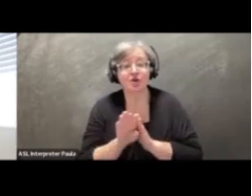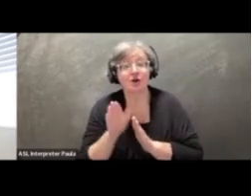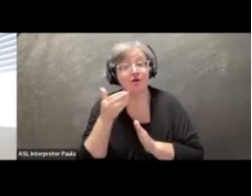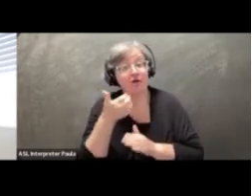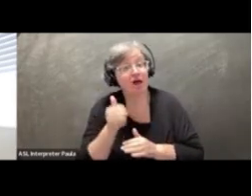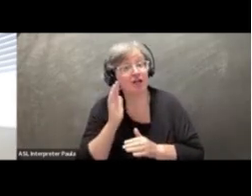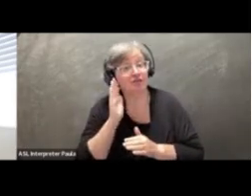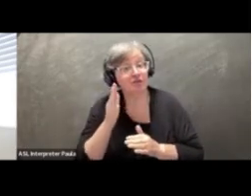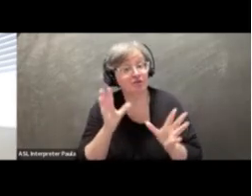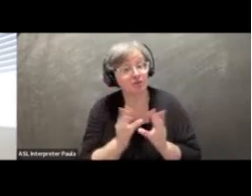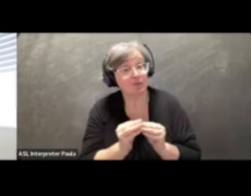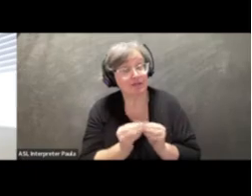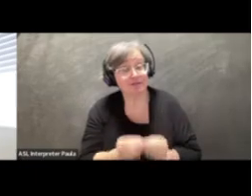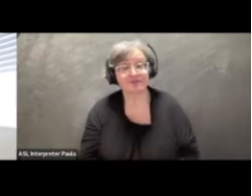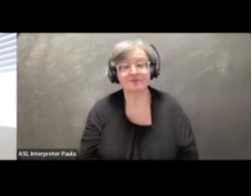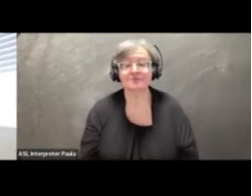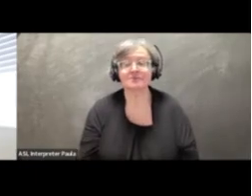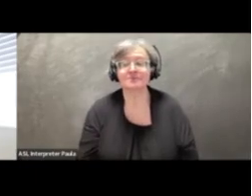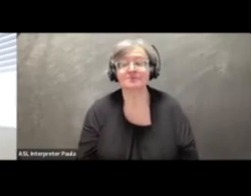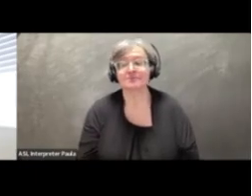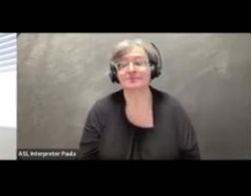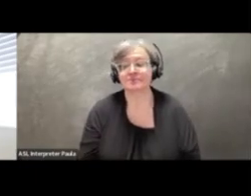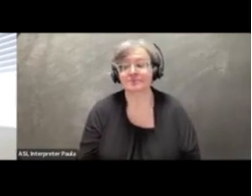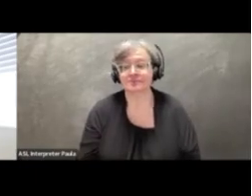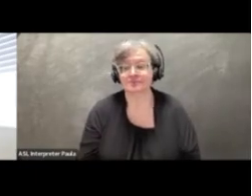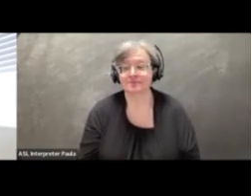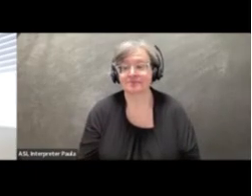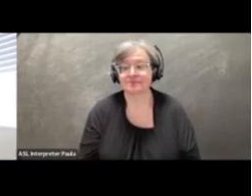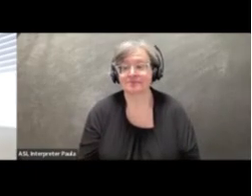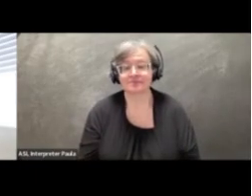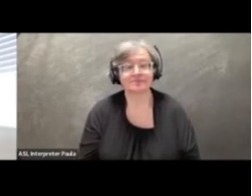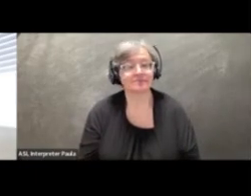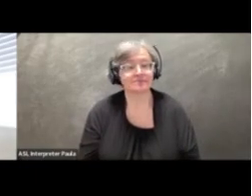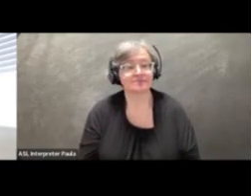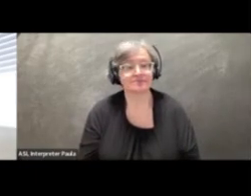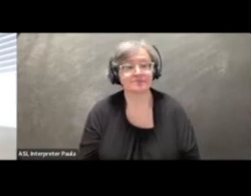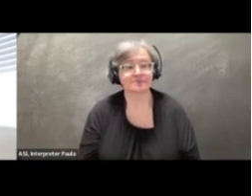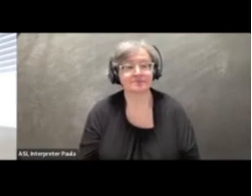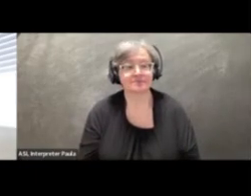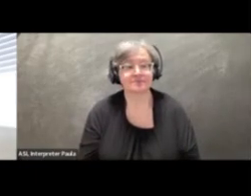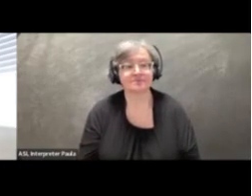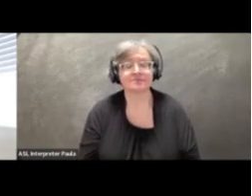webinars. If you have any follow